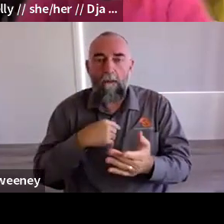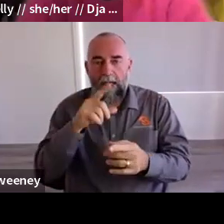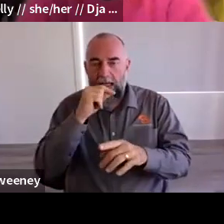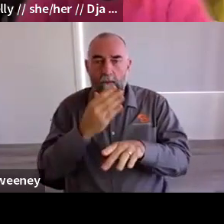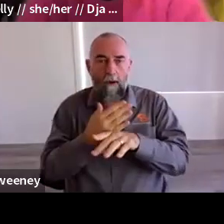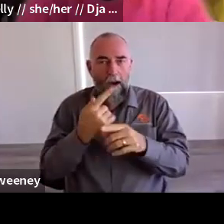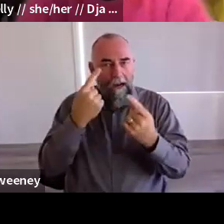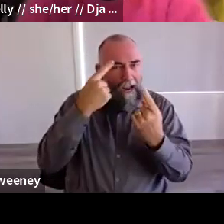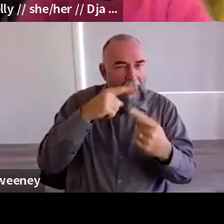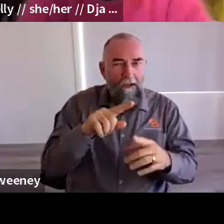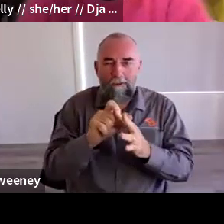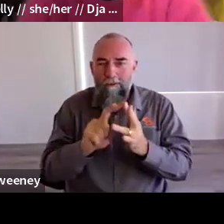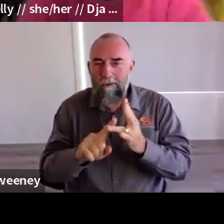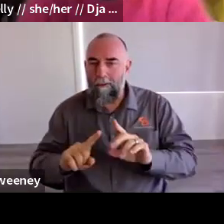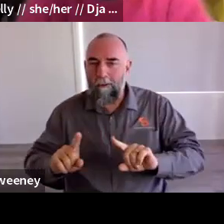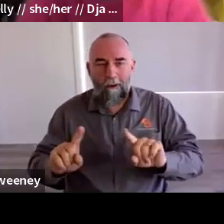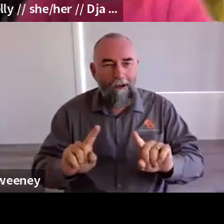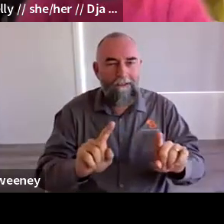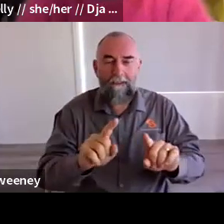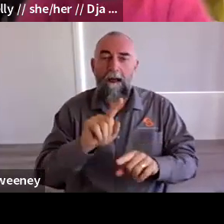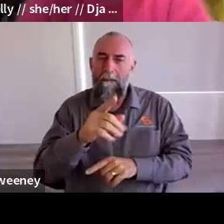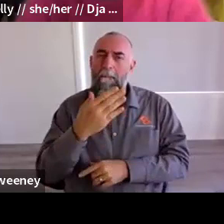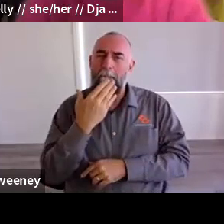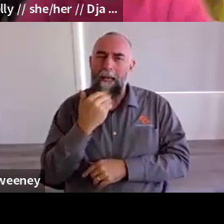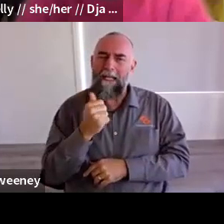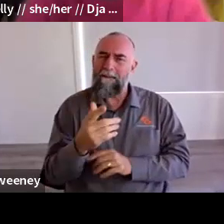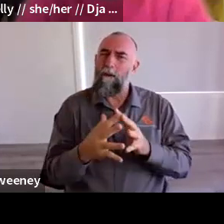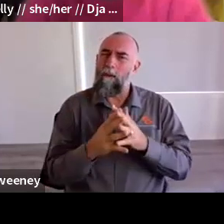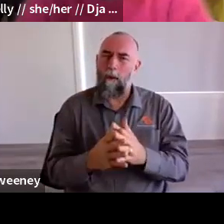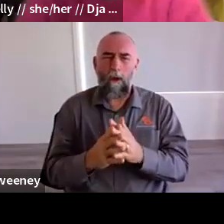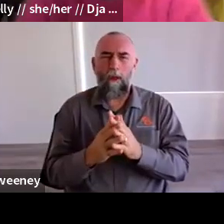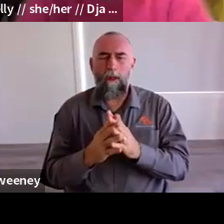starting some kind of - just starting the conversation and saying I don't